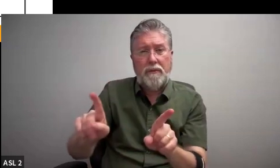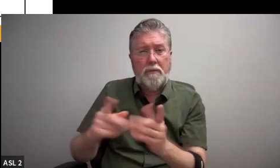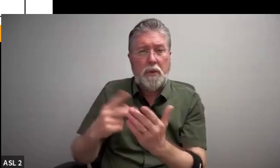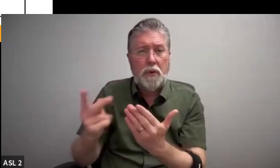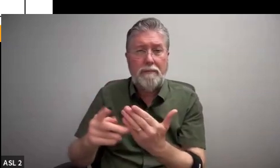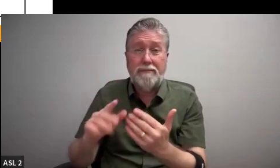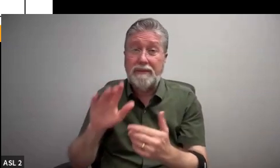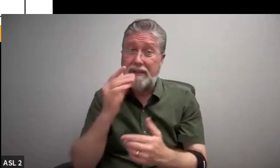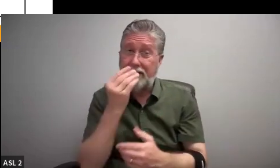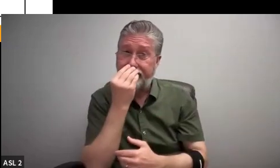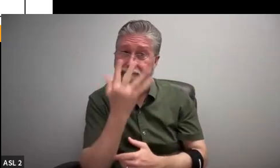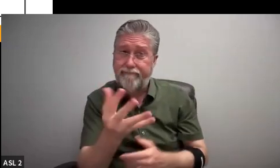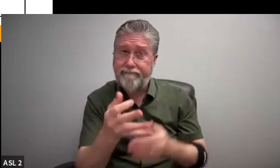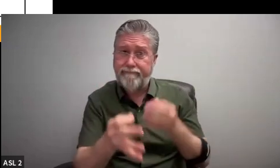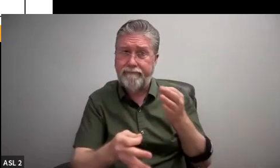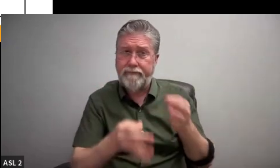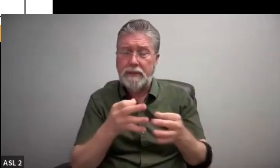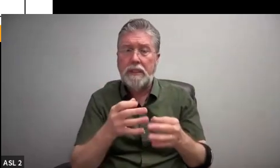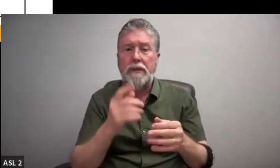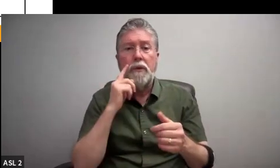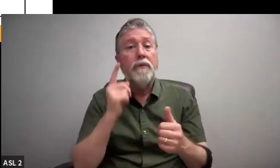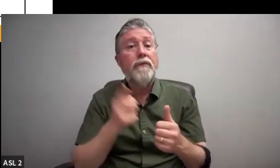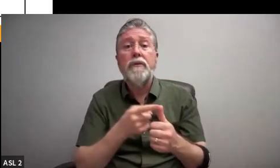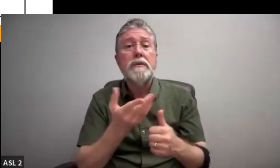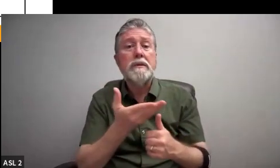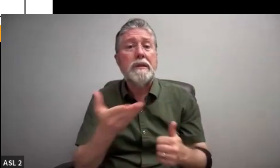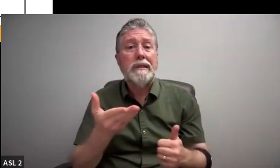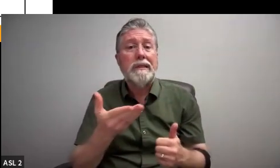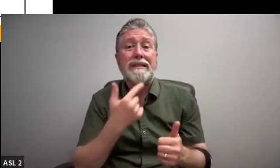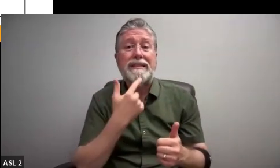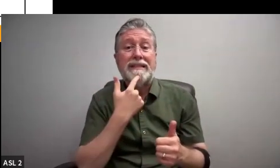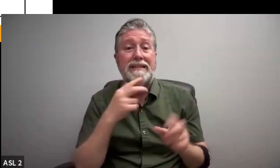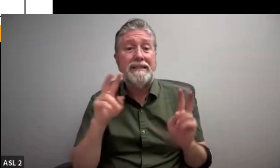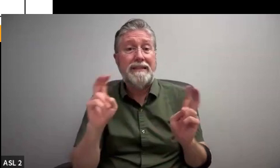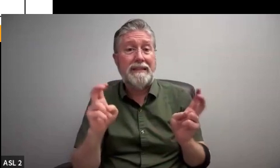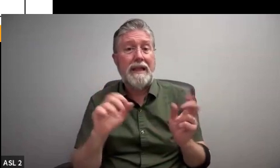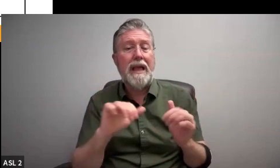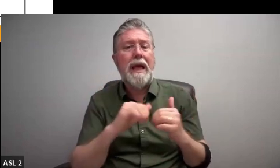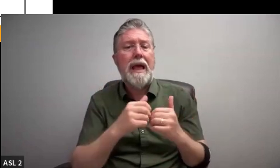their explanation for the first thing they have to say which is how they are out of compliance.